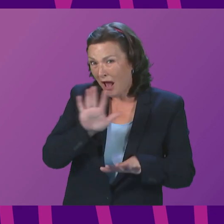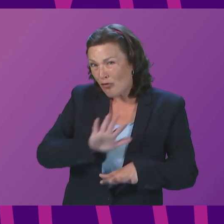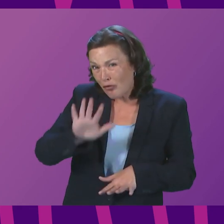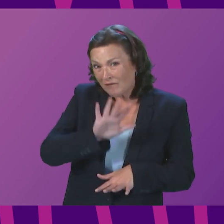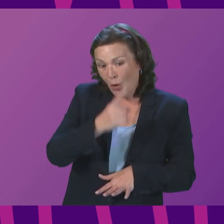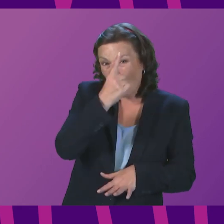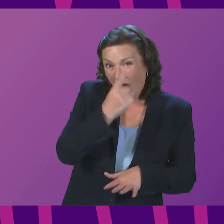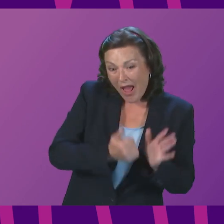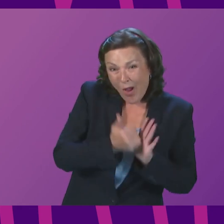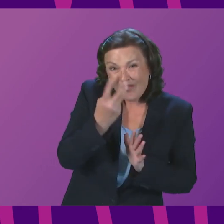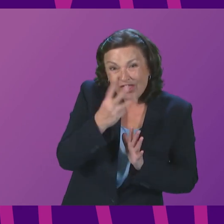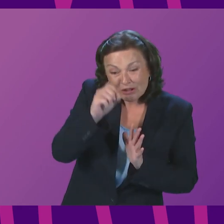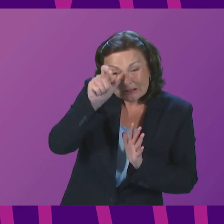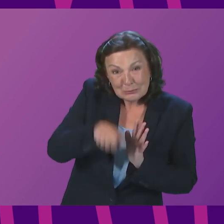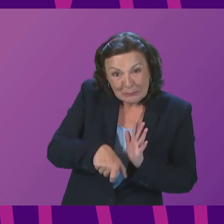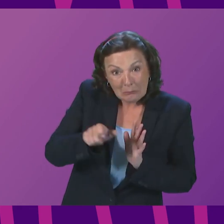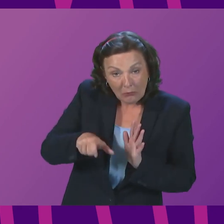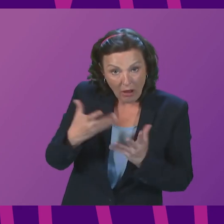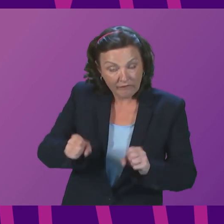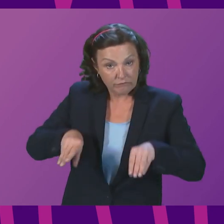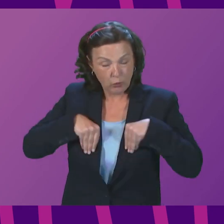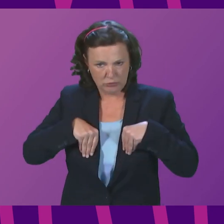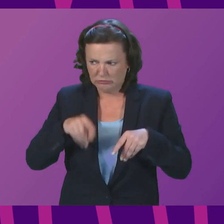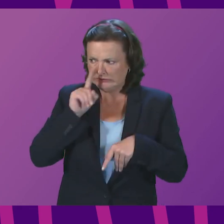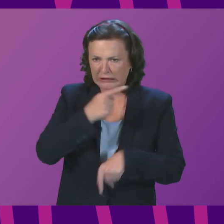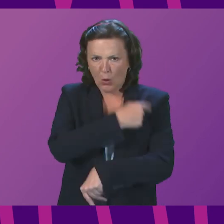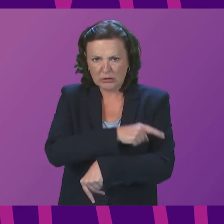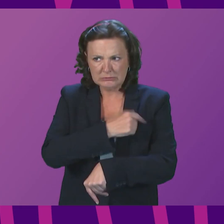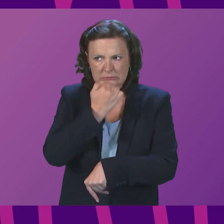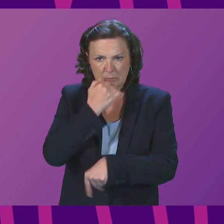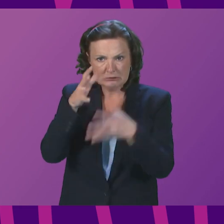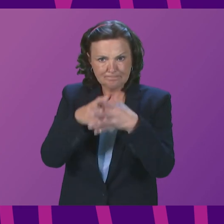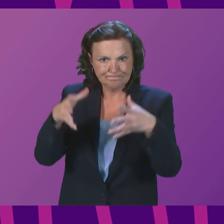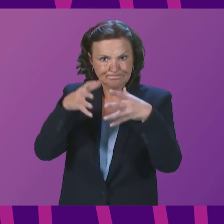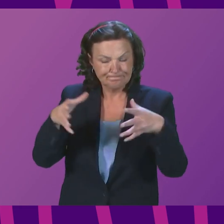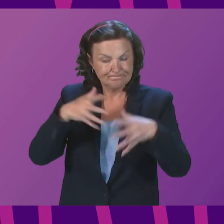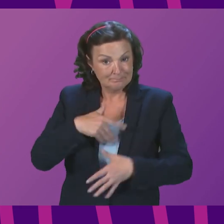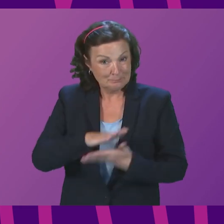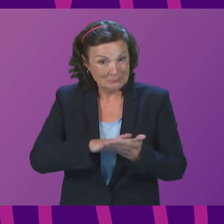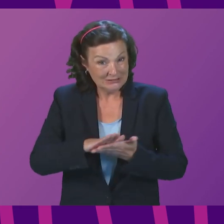the number of hospital admissions rising, we can all see where we might be heading if we throw caution to the winds.